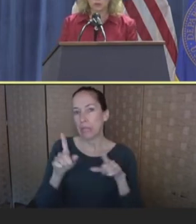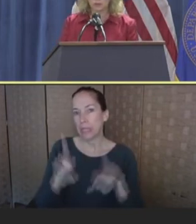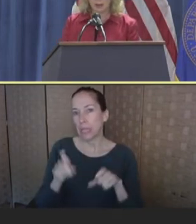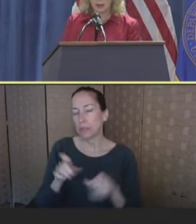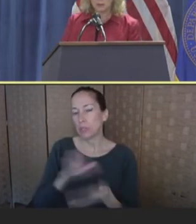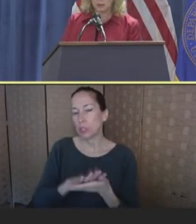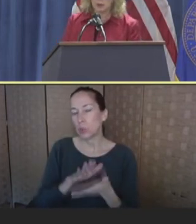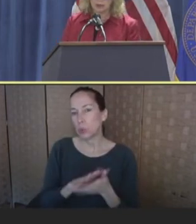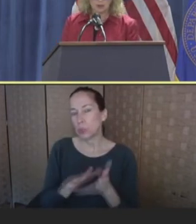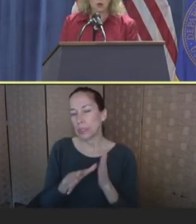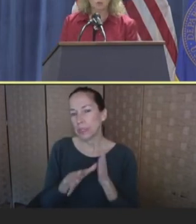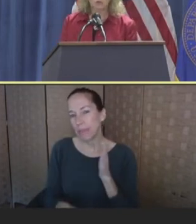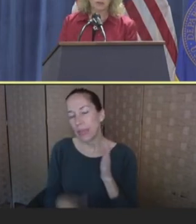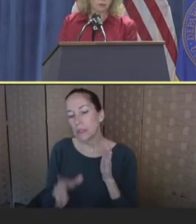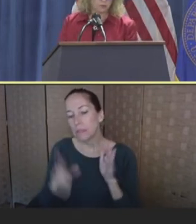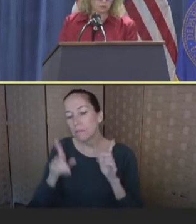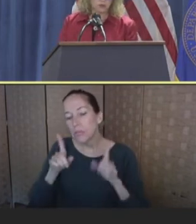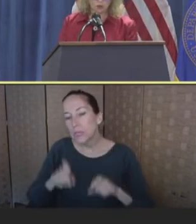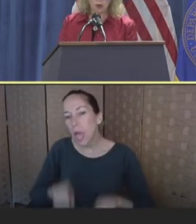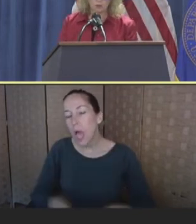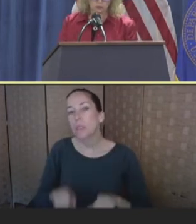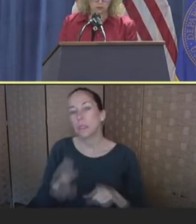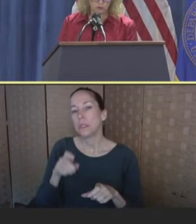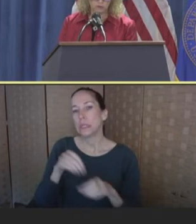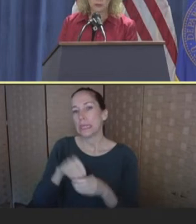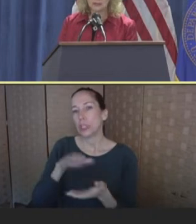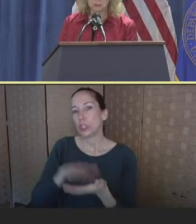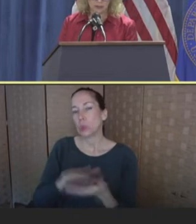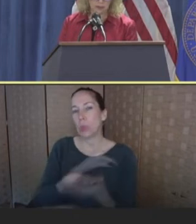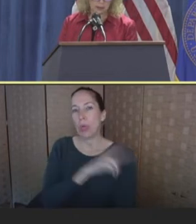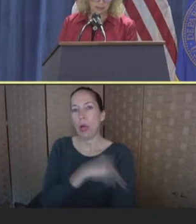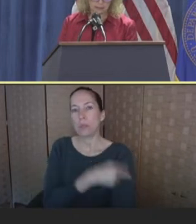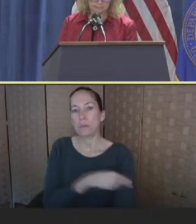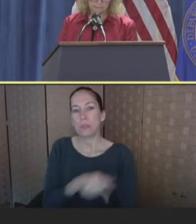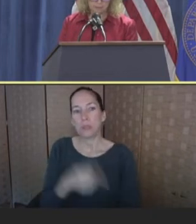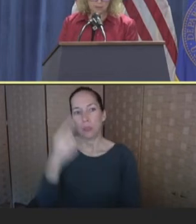who had been hospitalized with what they first thought was acute flaccid myelitis.